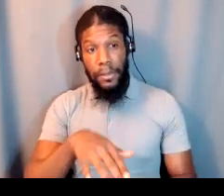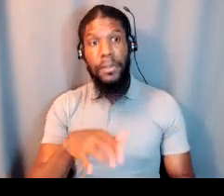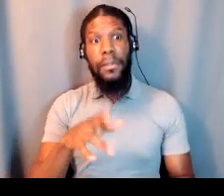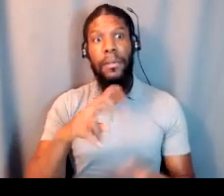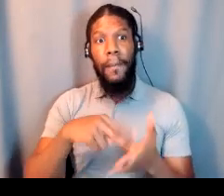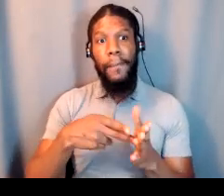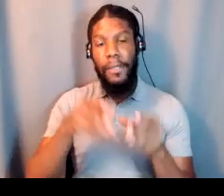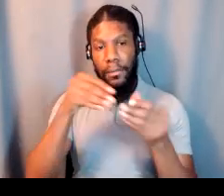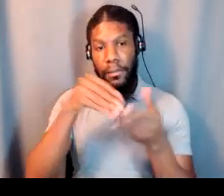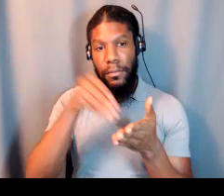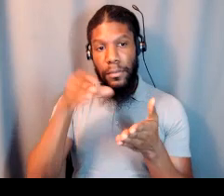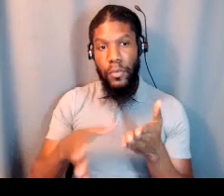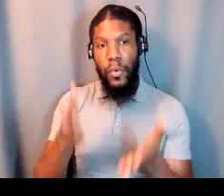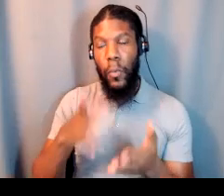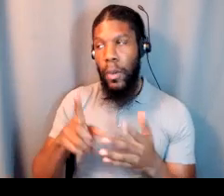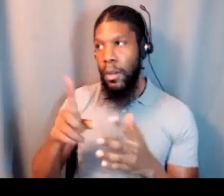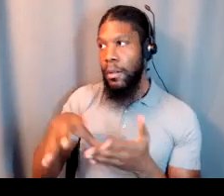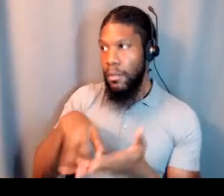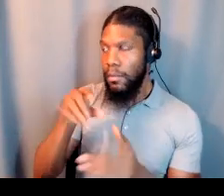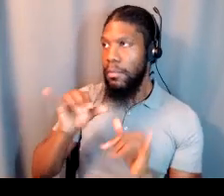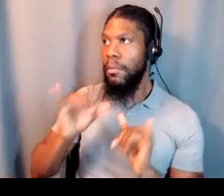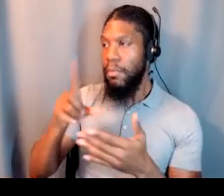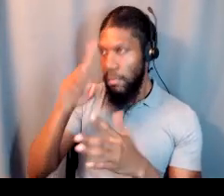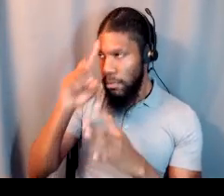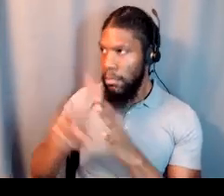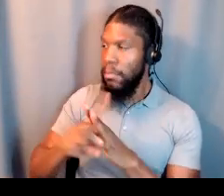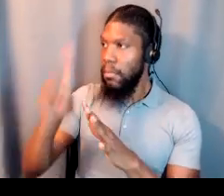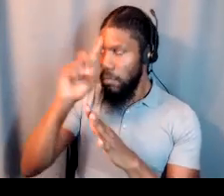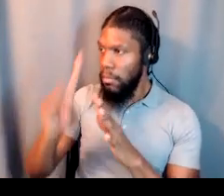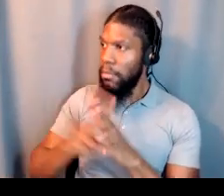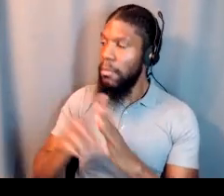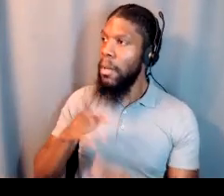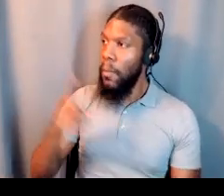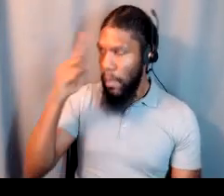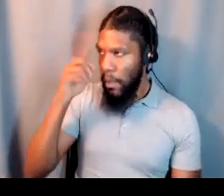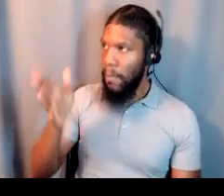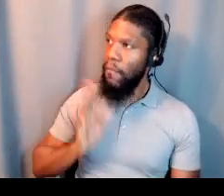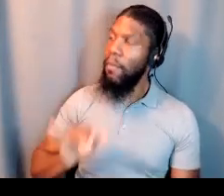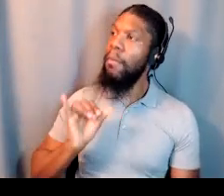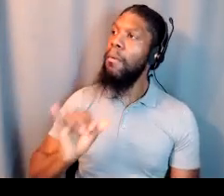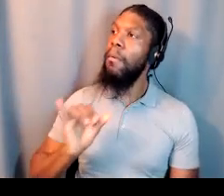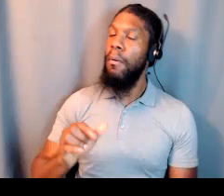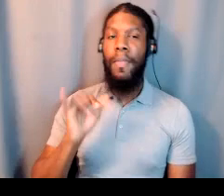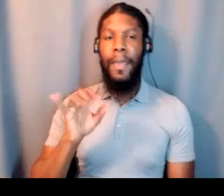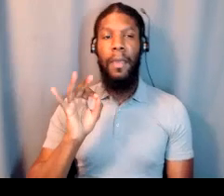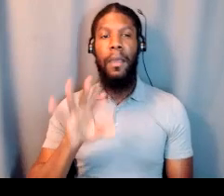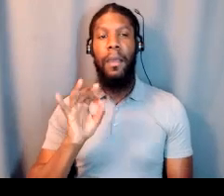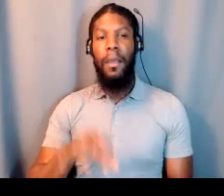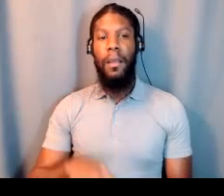hadn t occurred to the student before, but that the consultant believes to be important. I would argue that there s a pressure in the face-to-face consultation